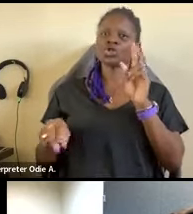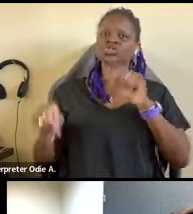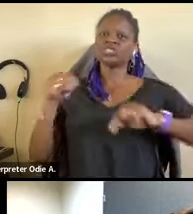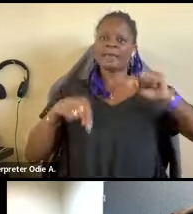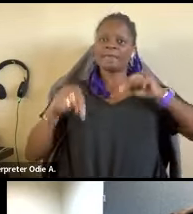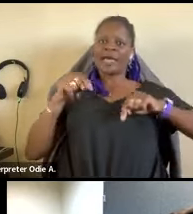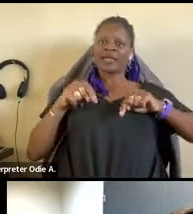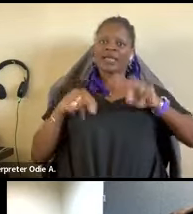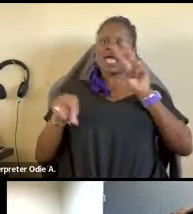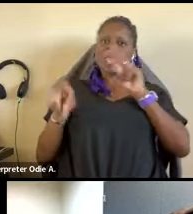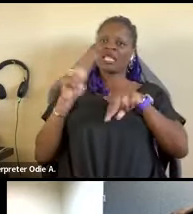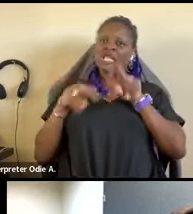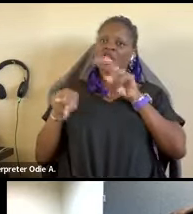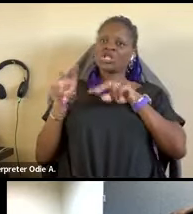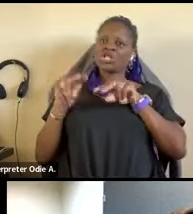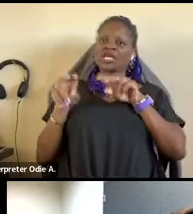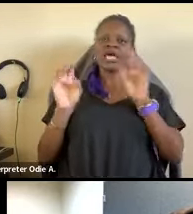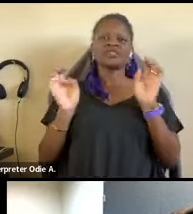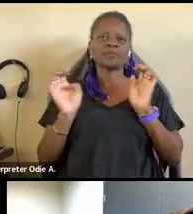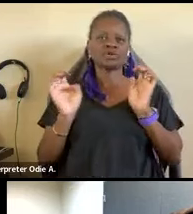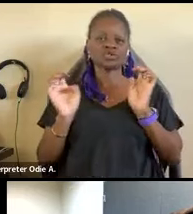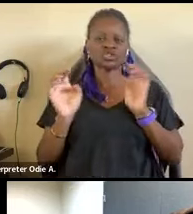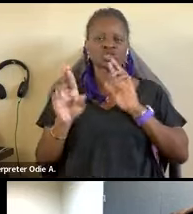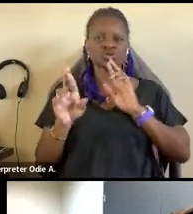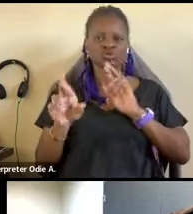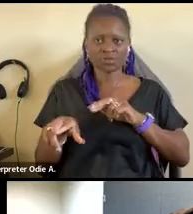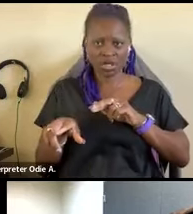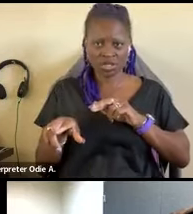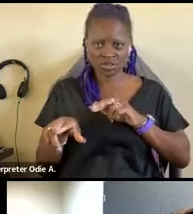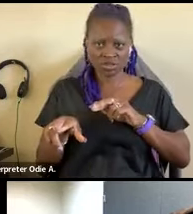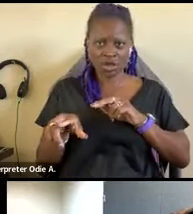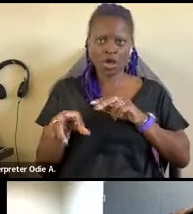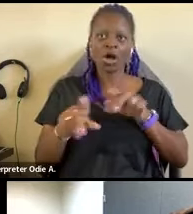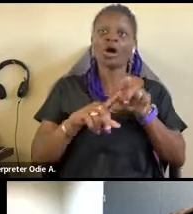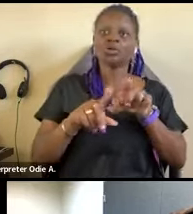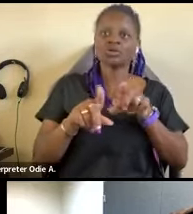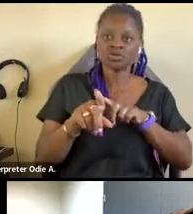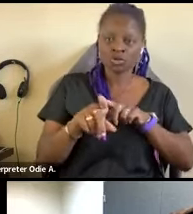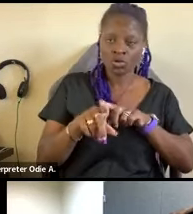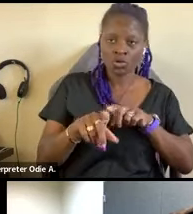response, while at the same time we seek to retain much of the institutional